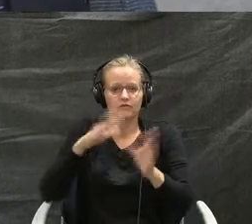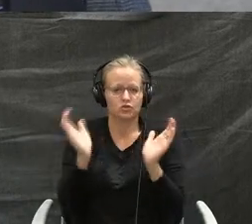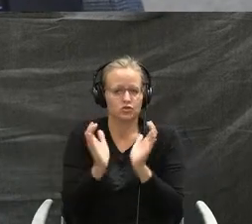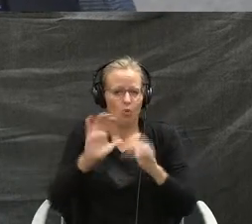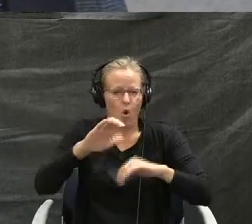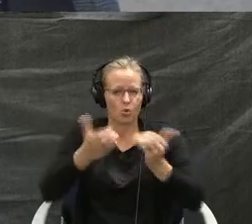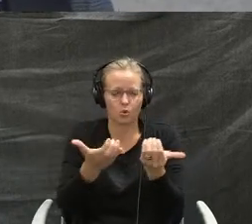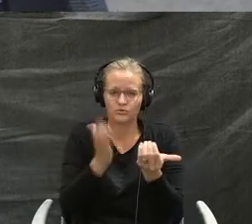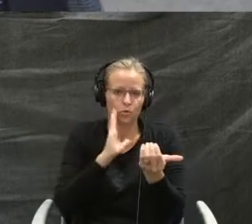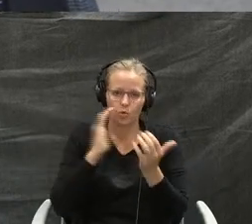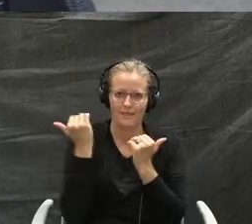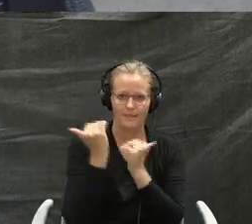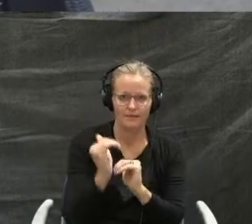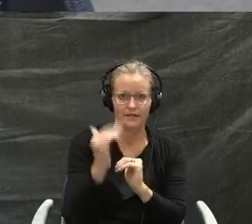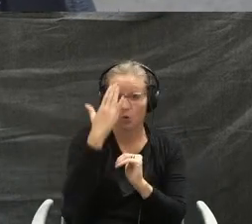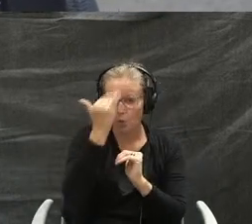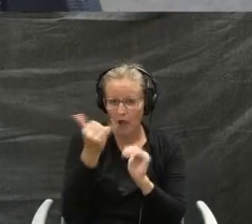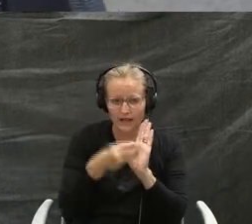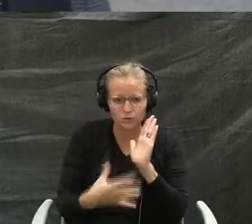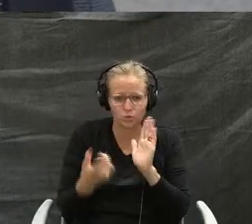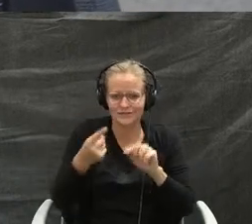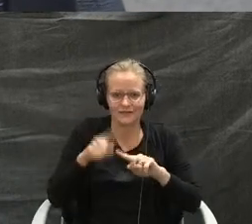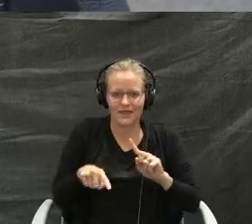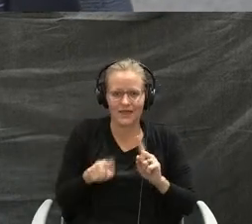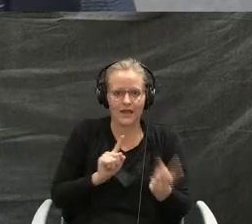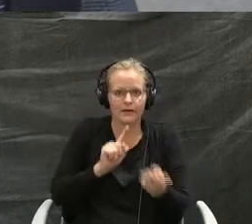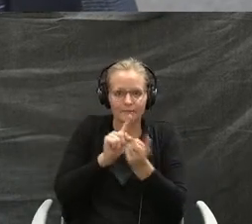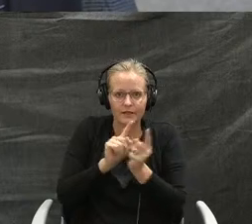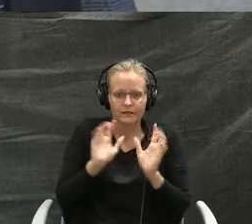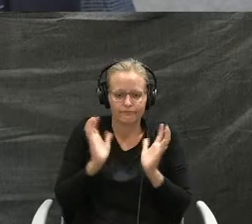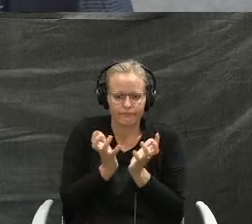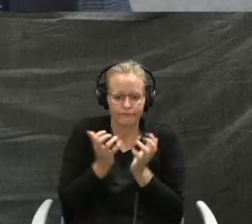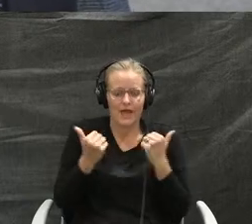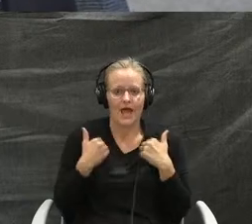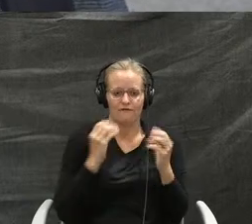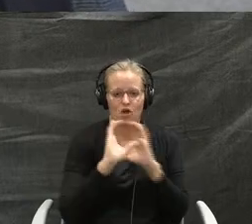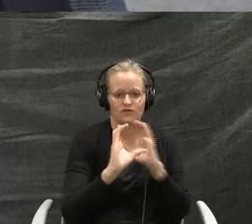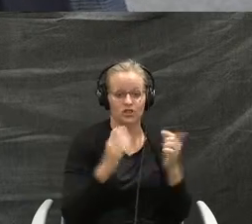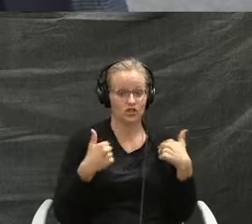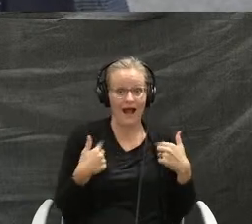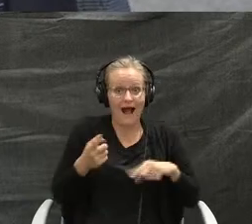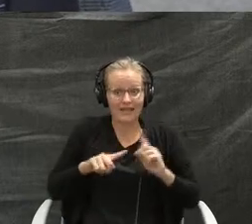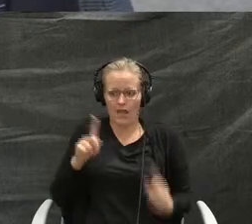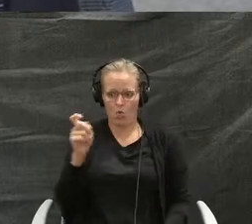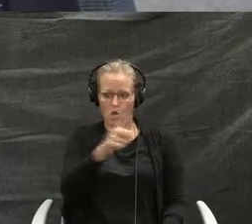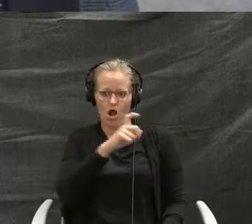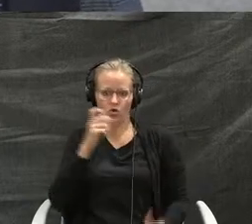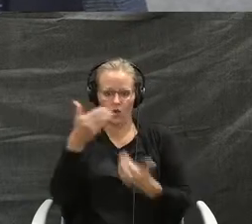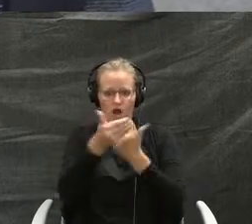I would not be able to circulate the room to check for understanding. Students would not be able to closely socialize